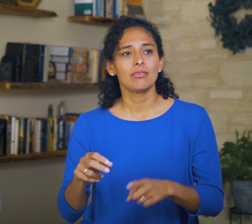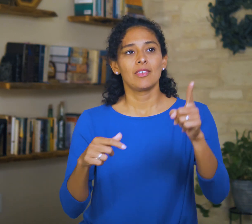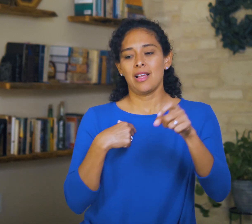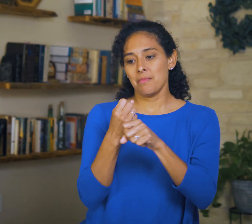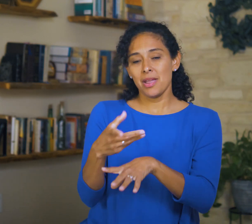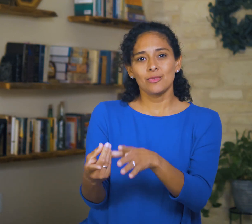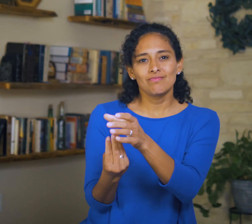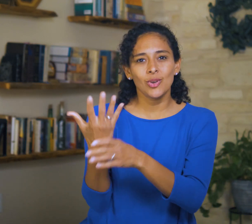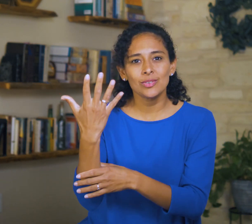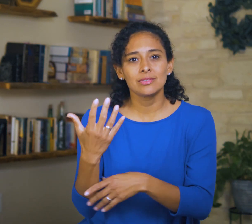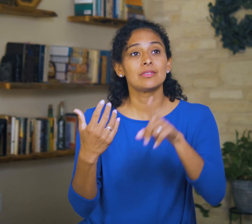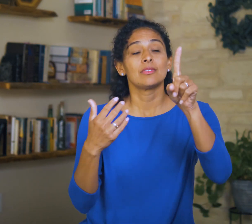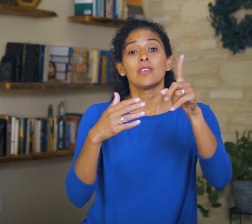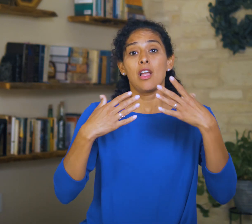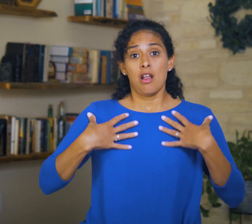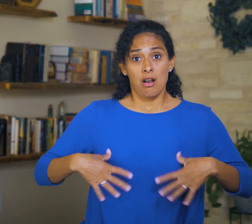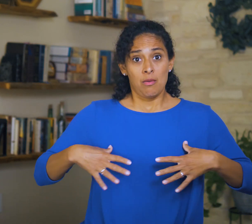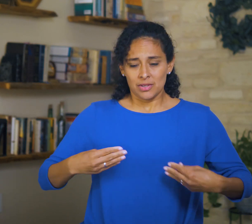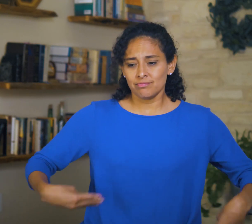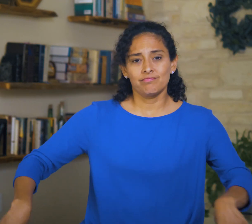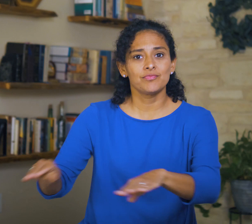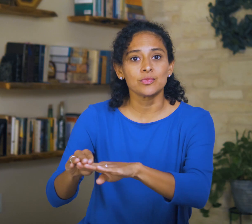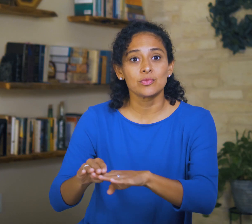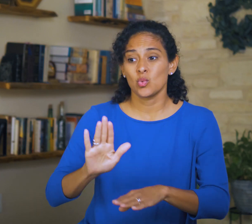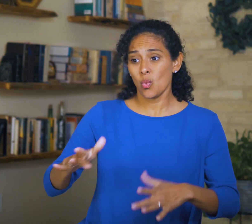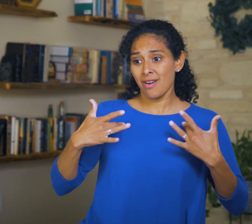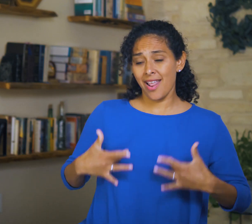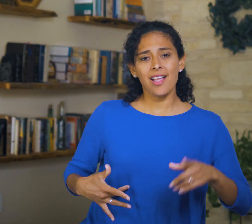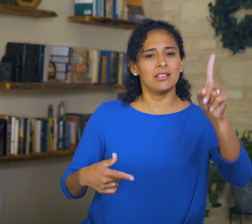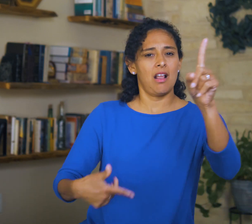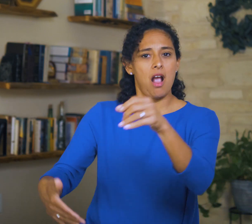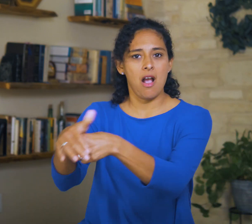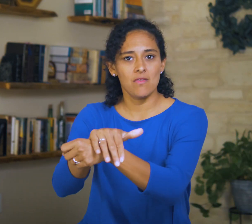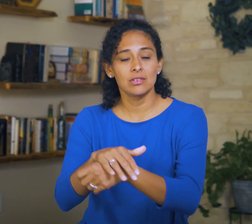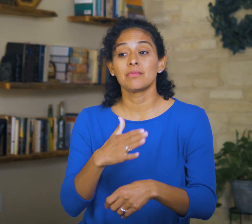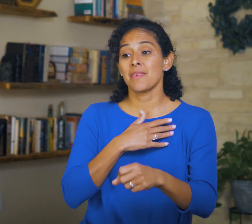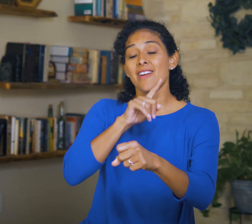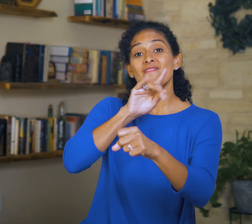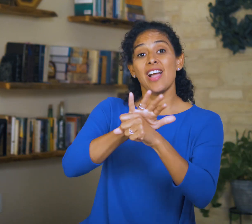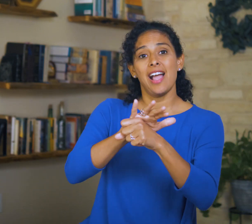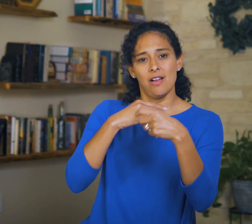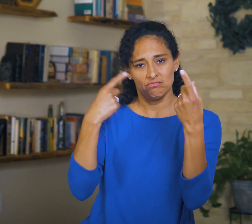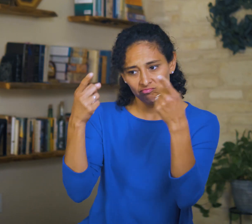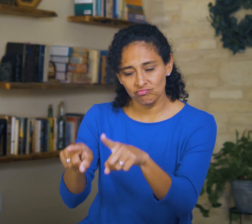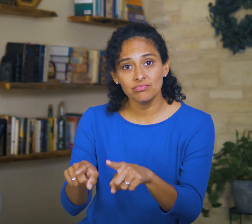I made you flourish, I spread the corner of My garment over you, I covered your nakedness, I made My vow to you,